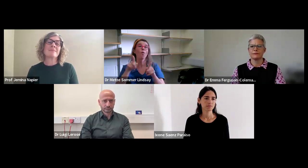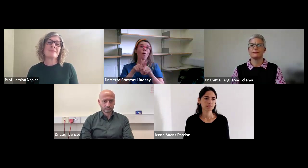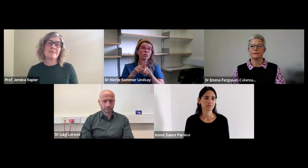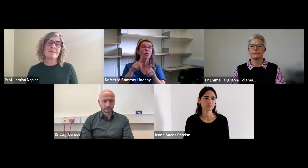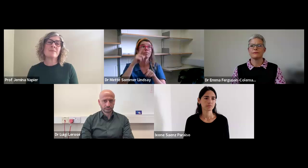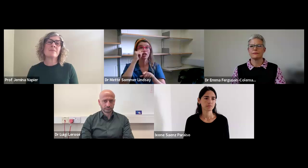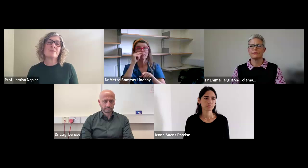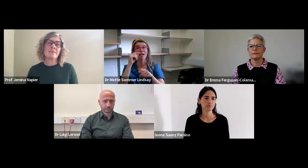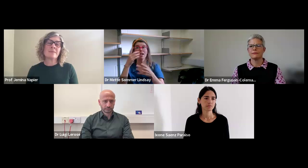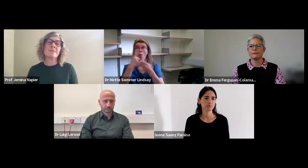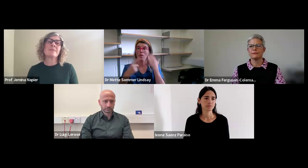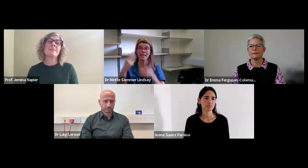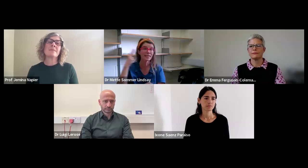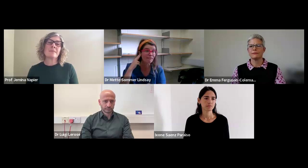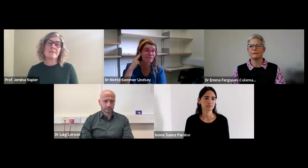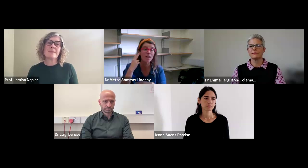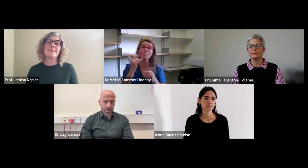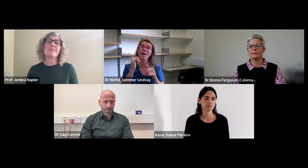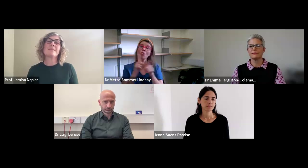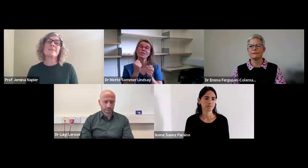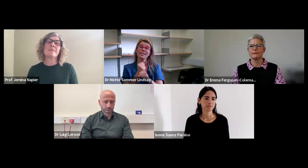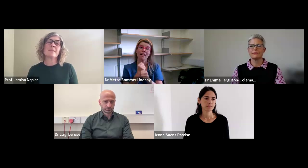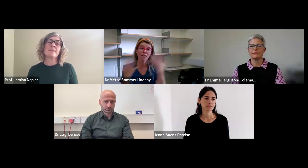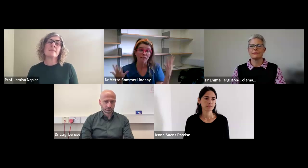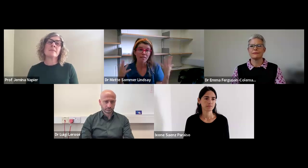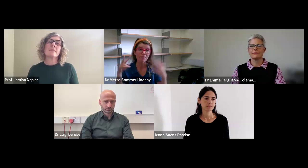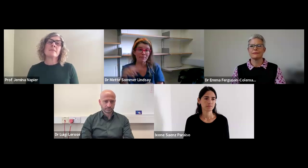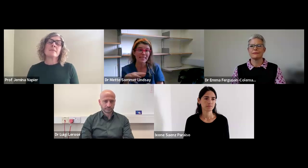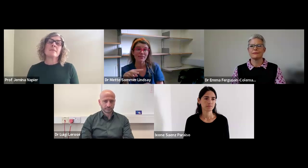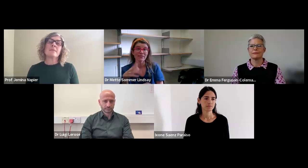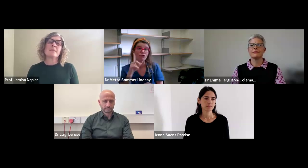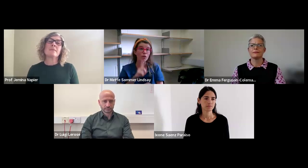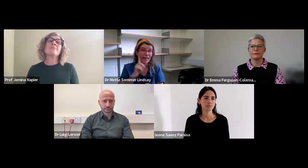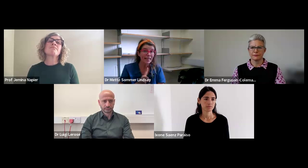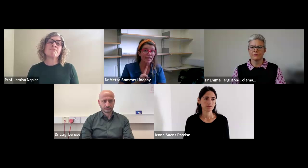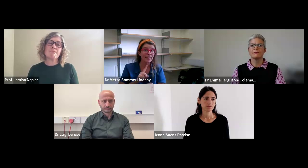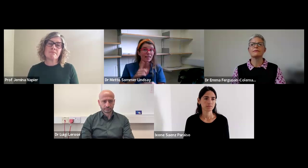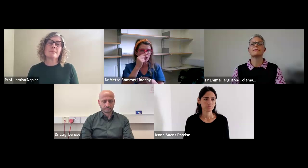that we've internalized throughout our growing up as deaf people and I'm sure that there's a